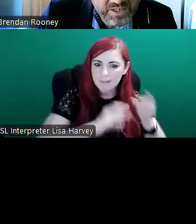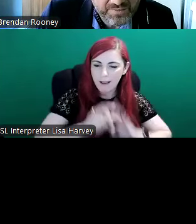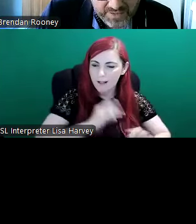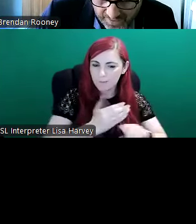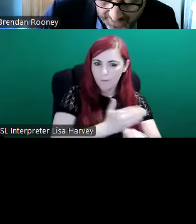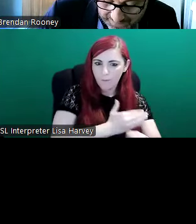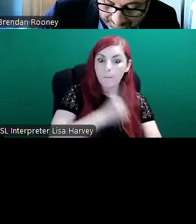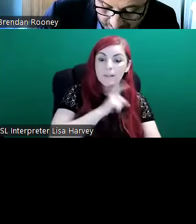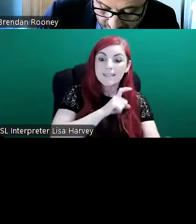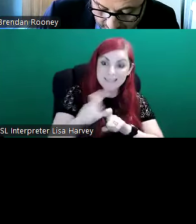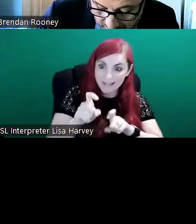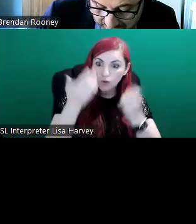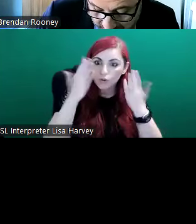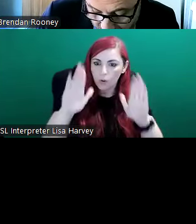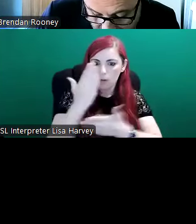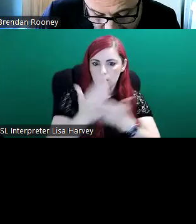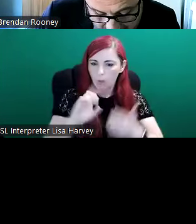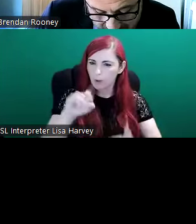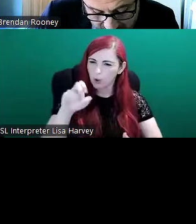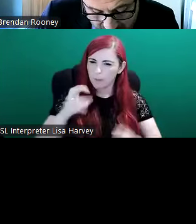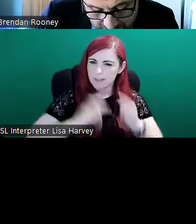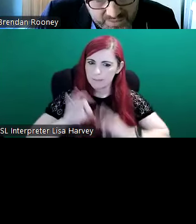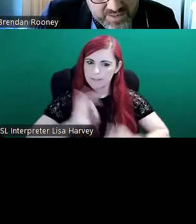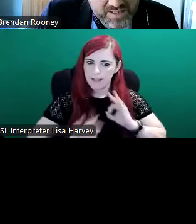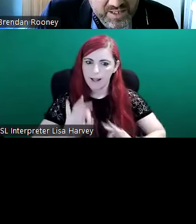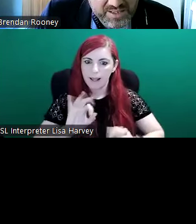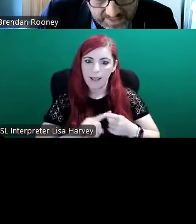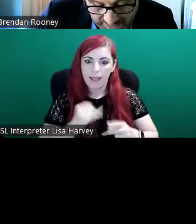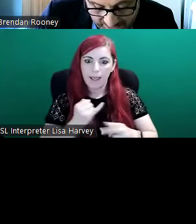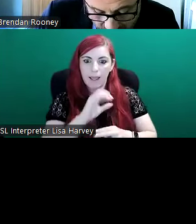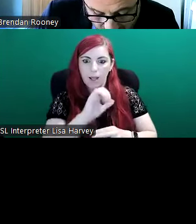of the divine, but also in the reinterpretation of both society and the natural